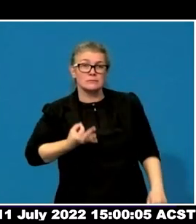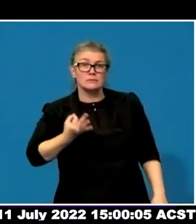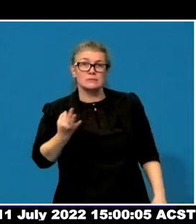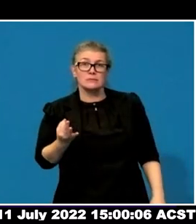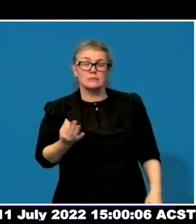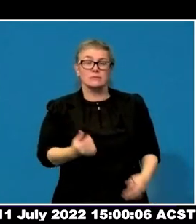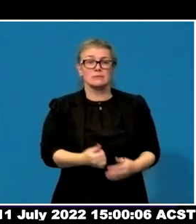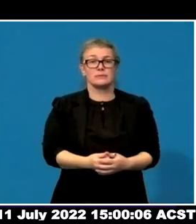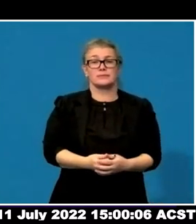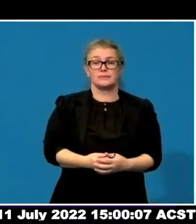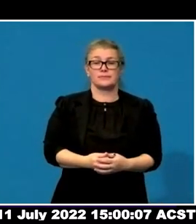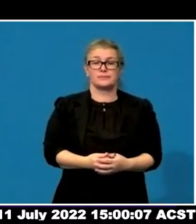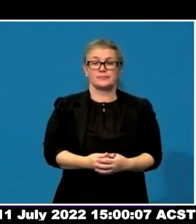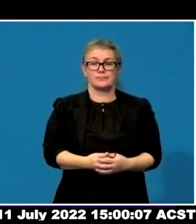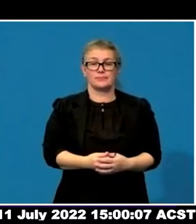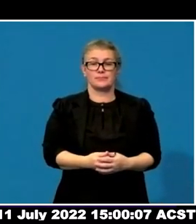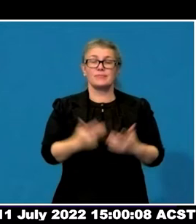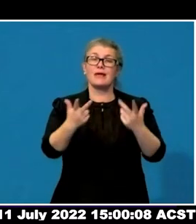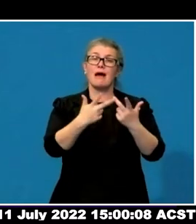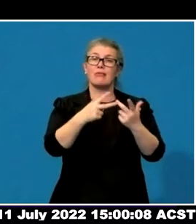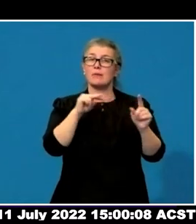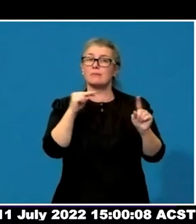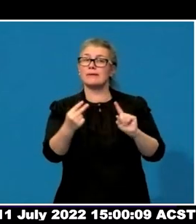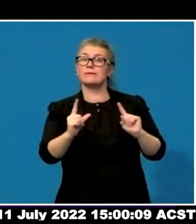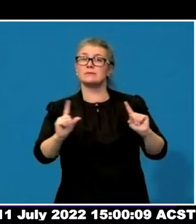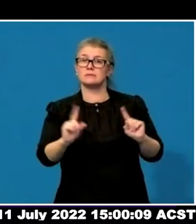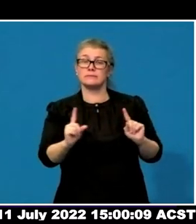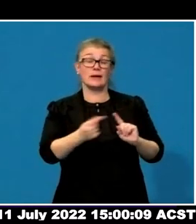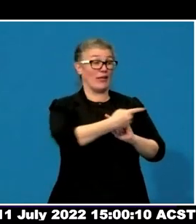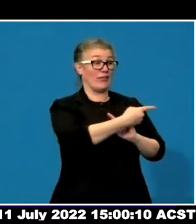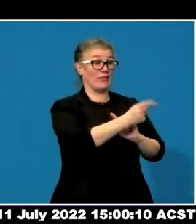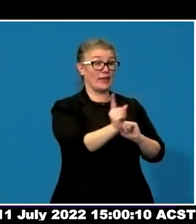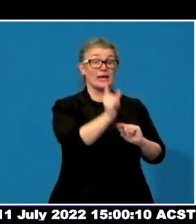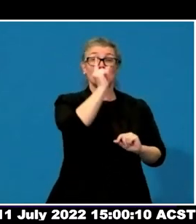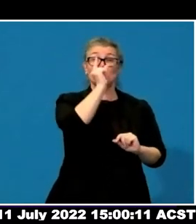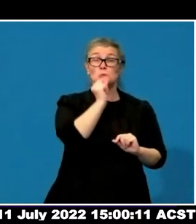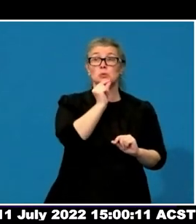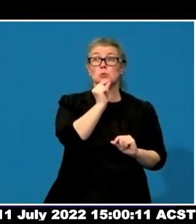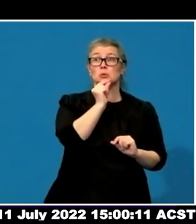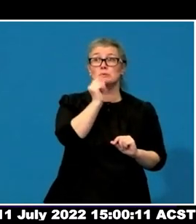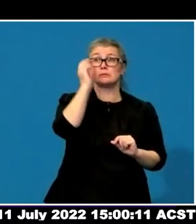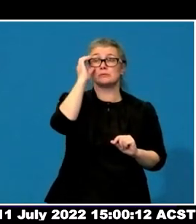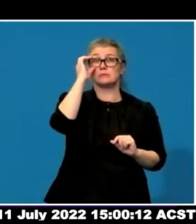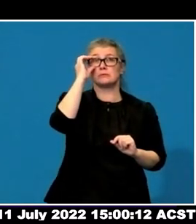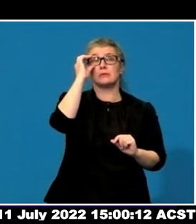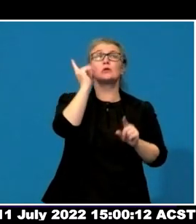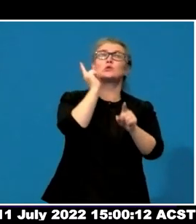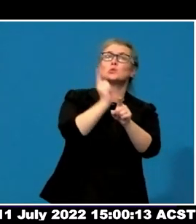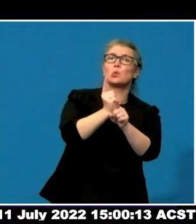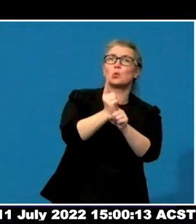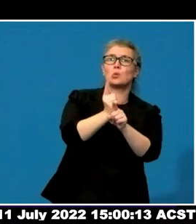The other aspect is that they have been able to talk about how it is that you can use